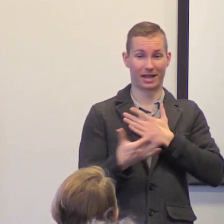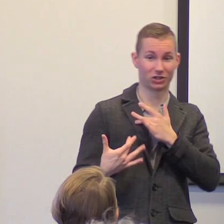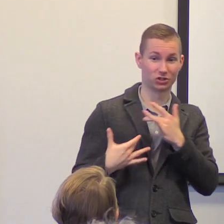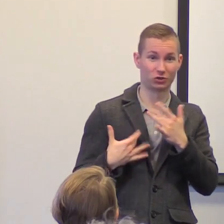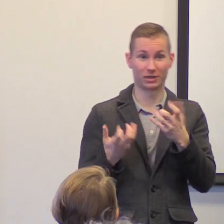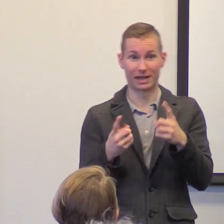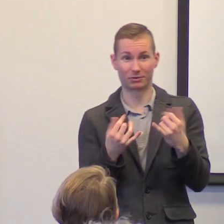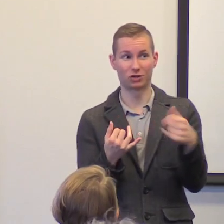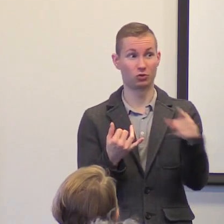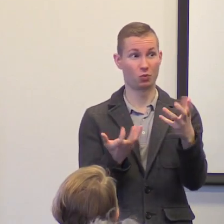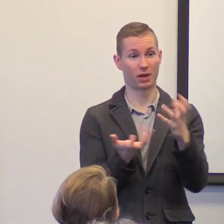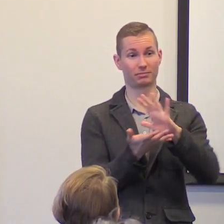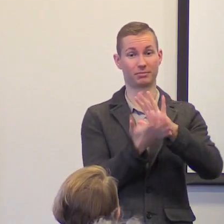the solution. So thank you for that.